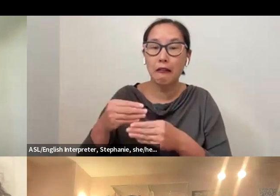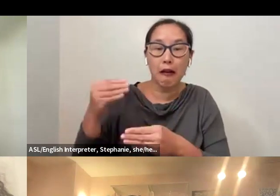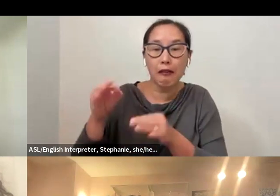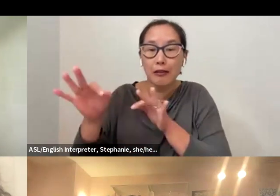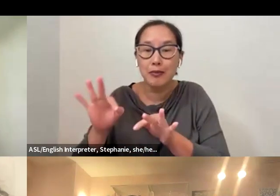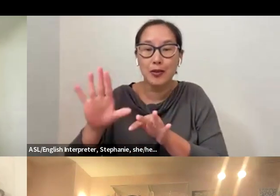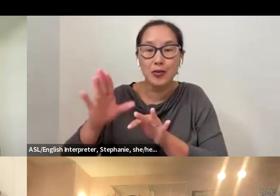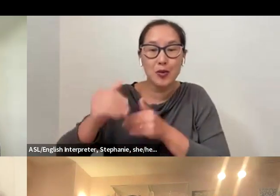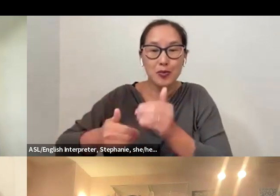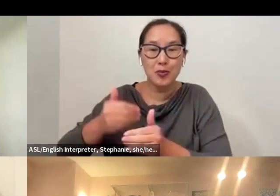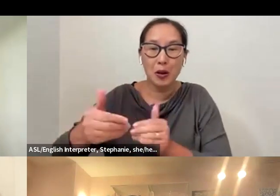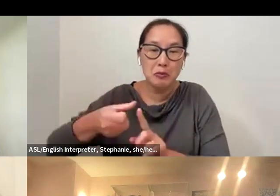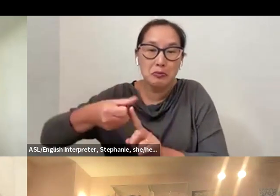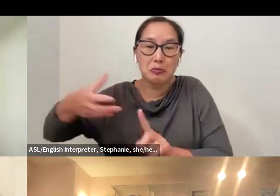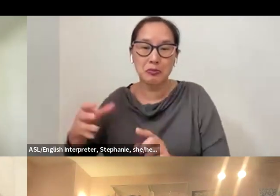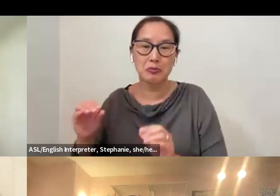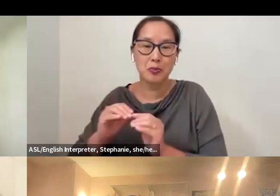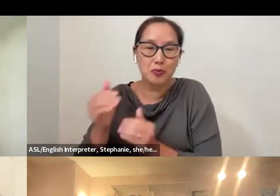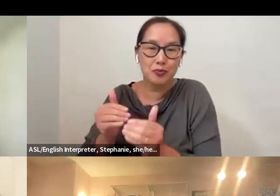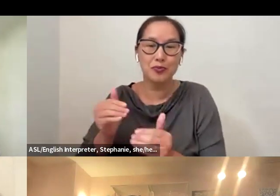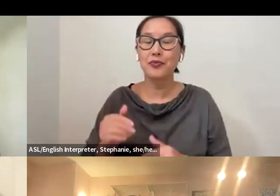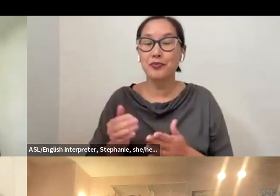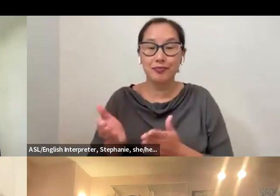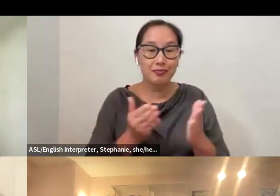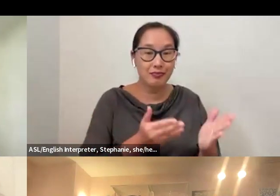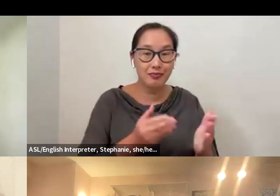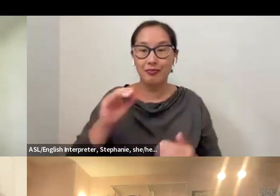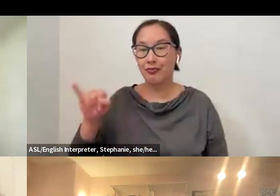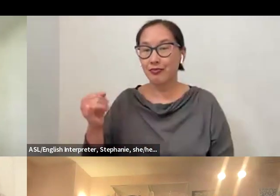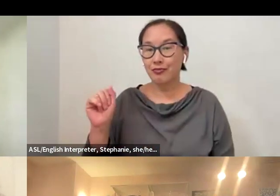And so, Jason, I mean, you have made